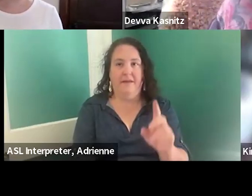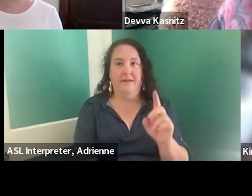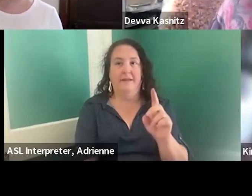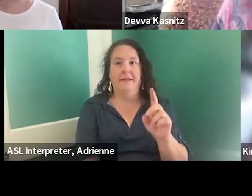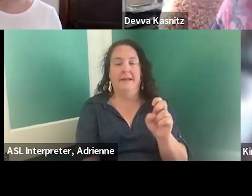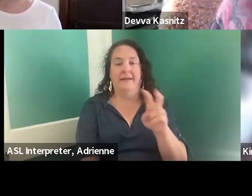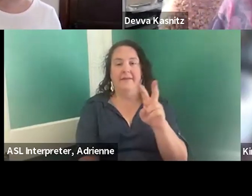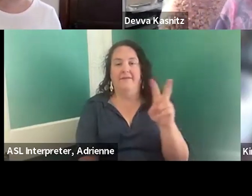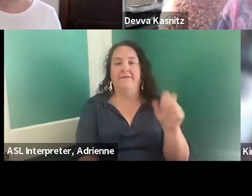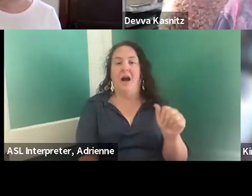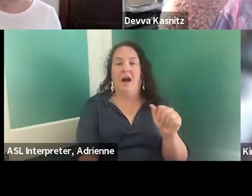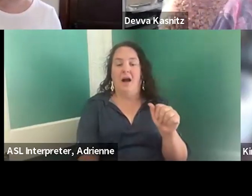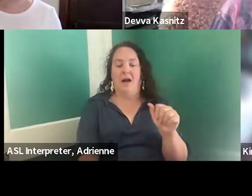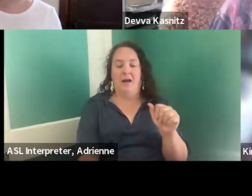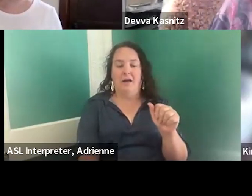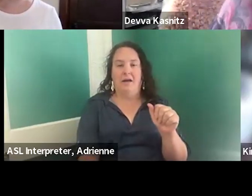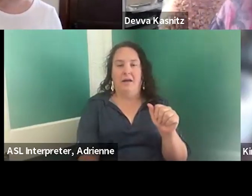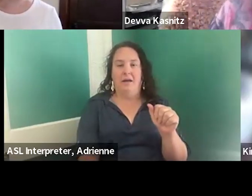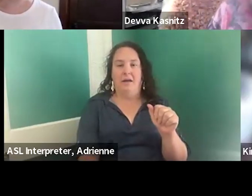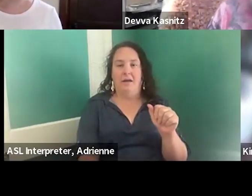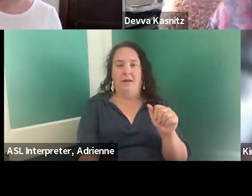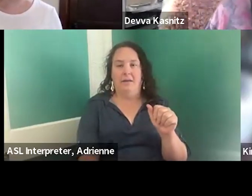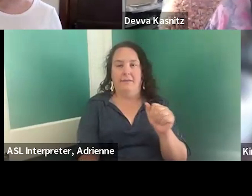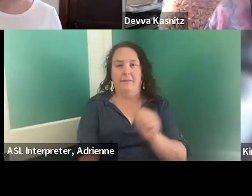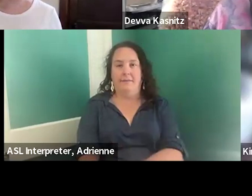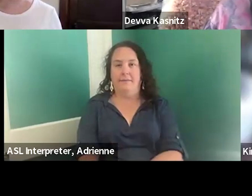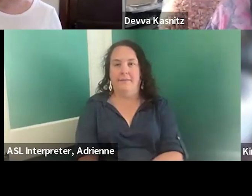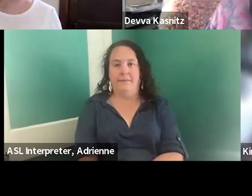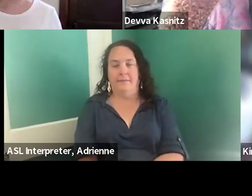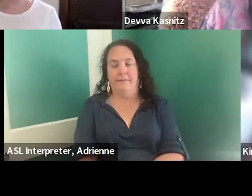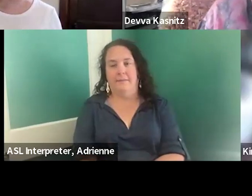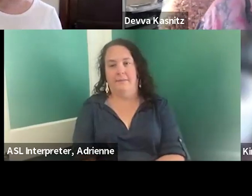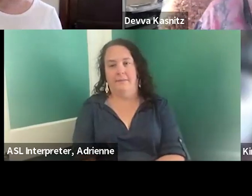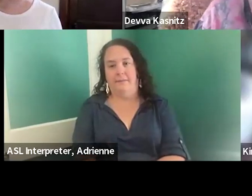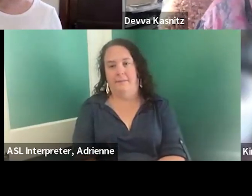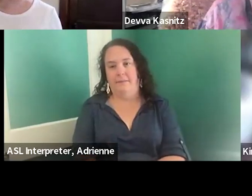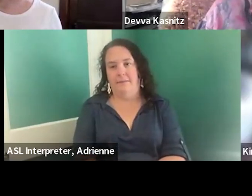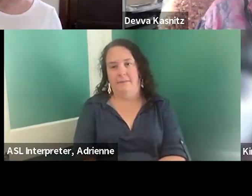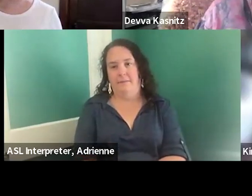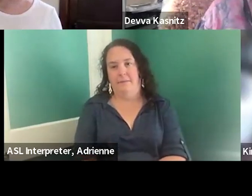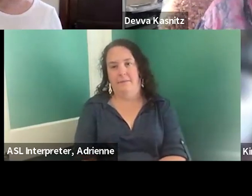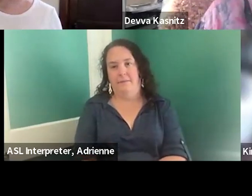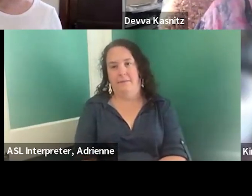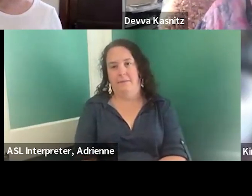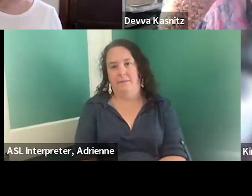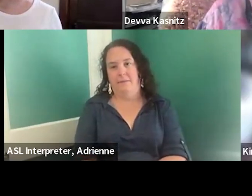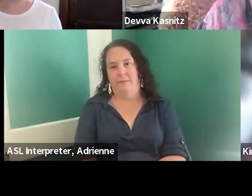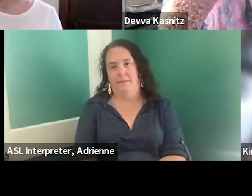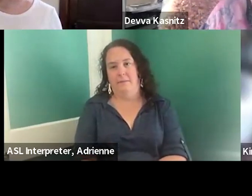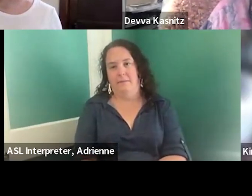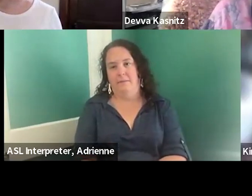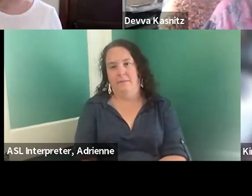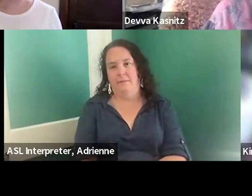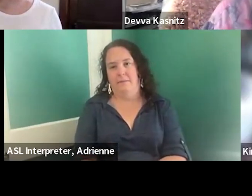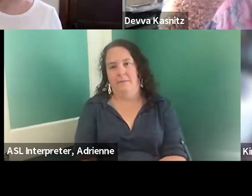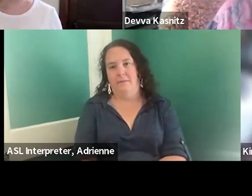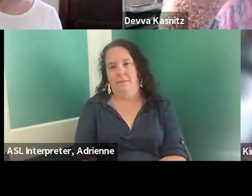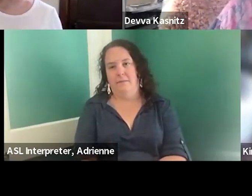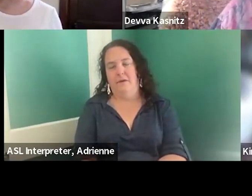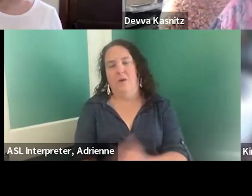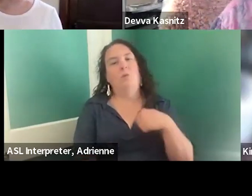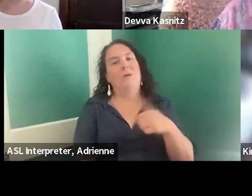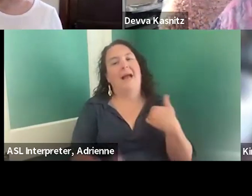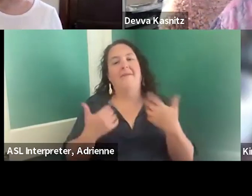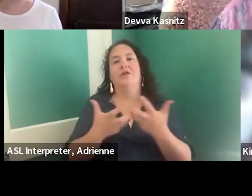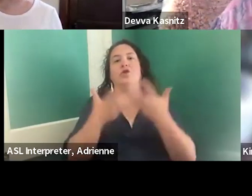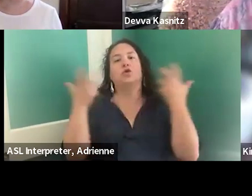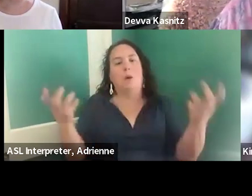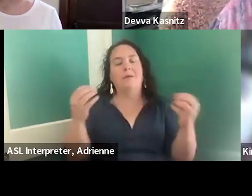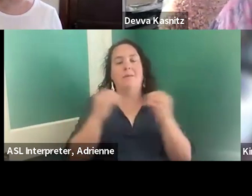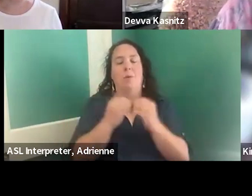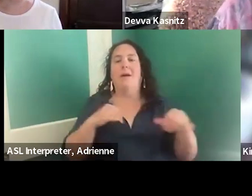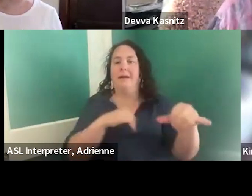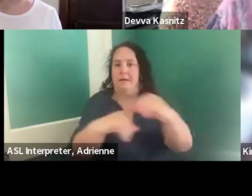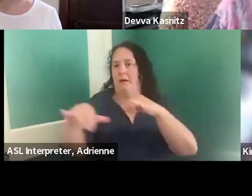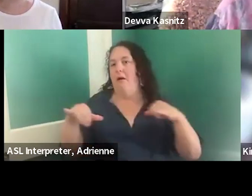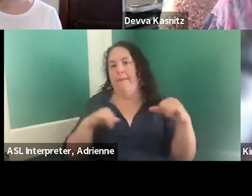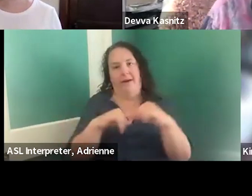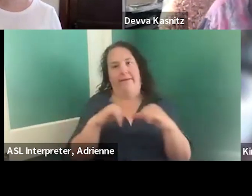We all have so much more in common.